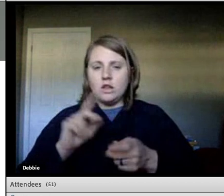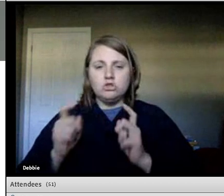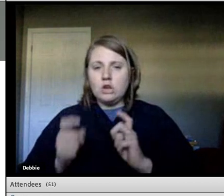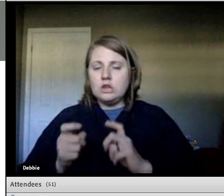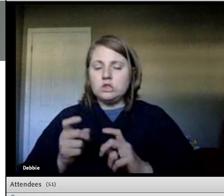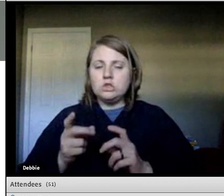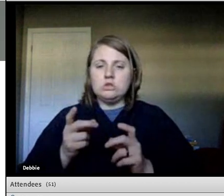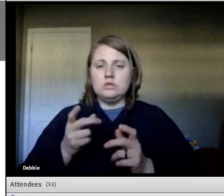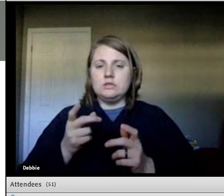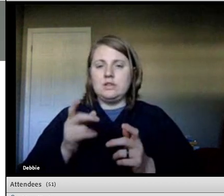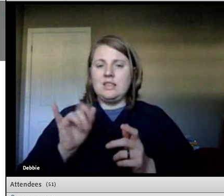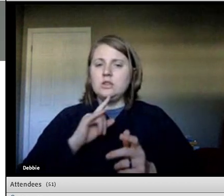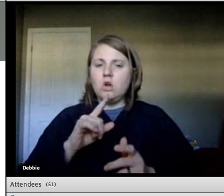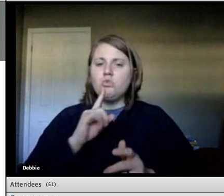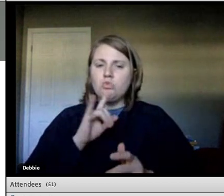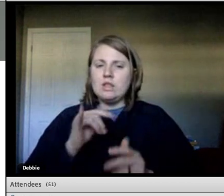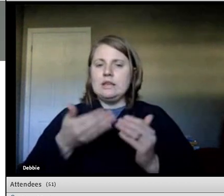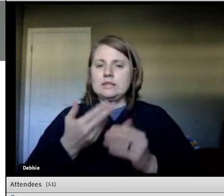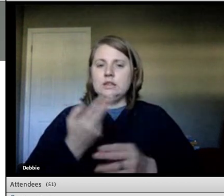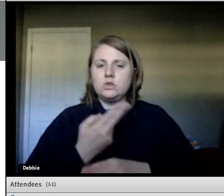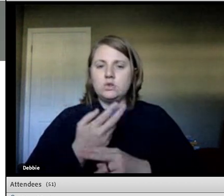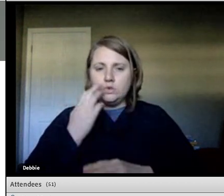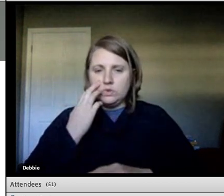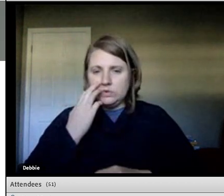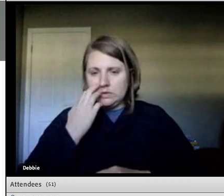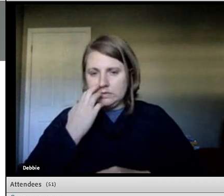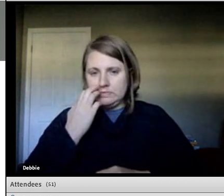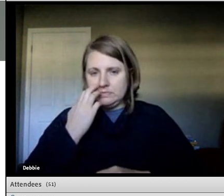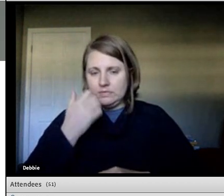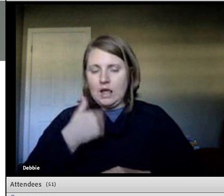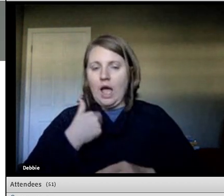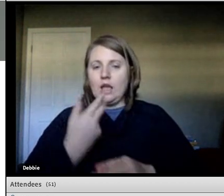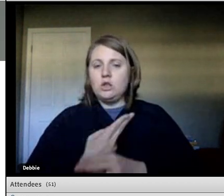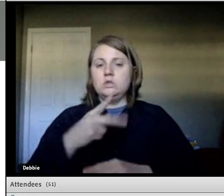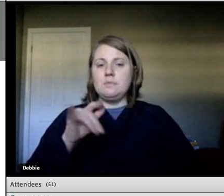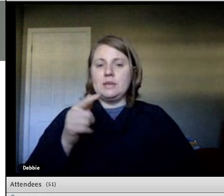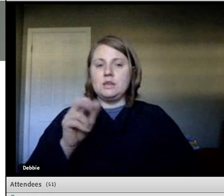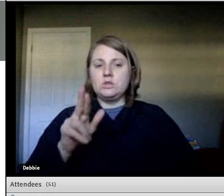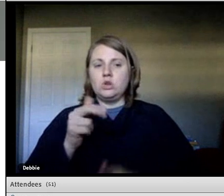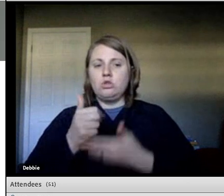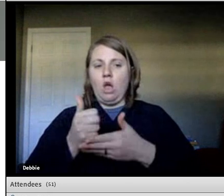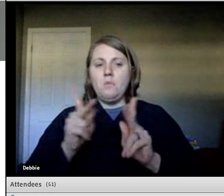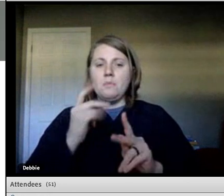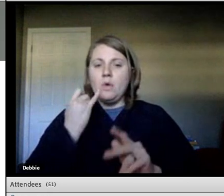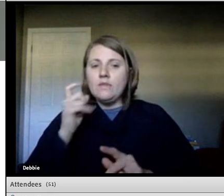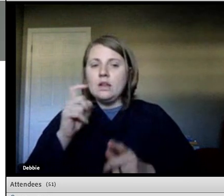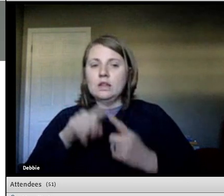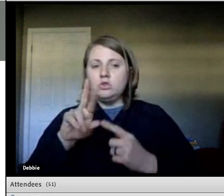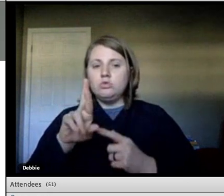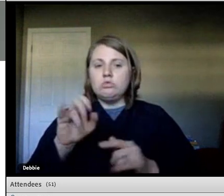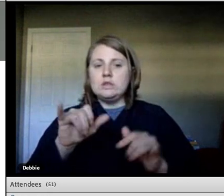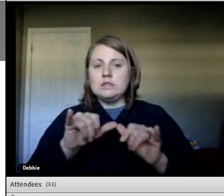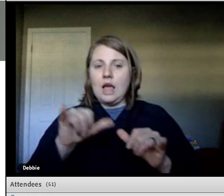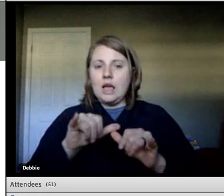I use Pixlr to help people if they need to resize photos really quickly for the web, that kind of stuff like that.